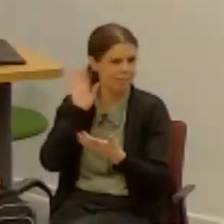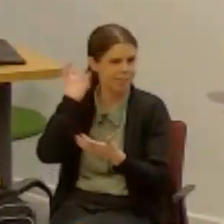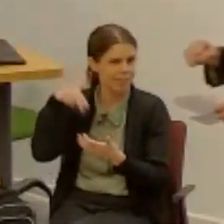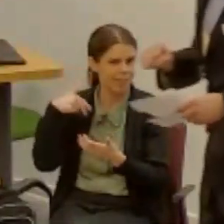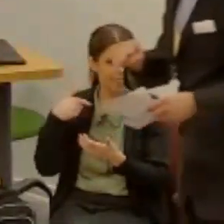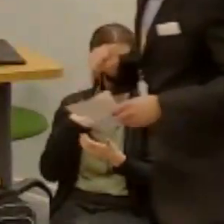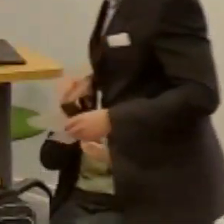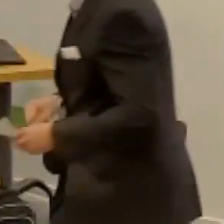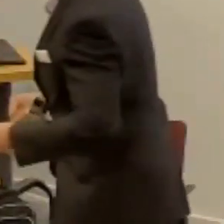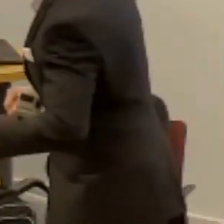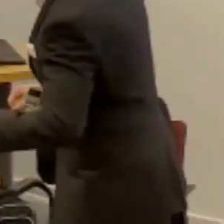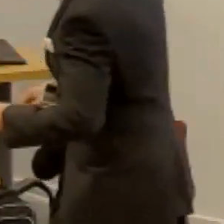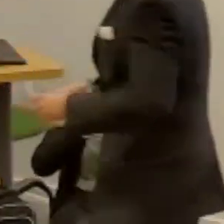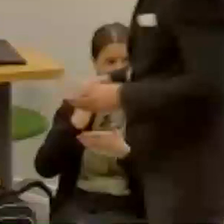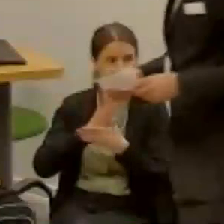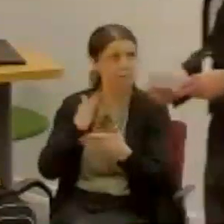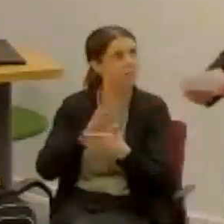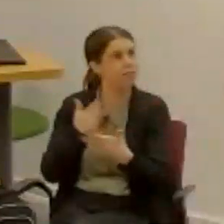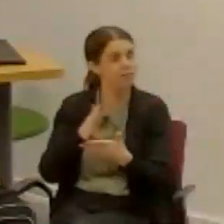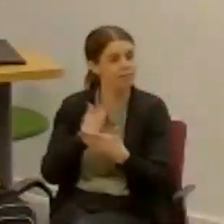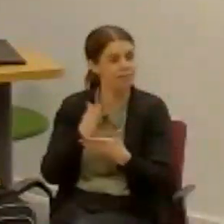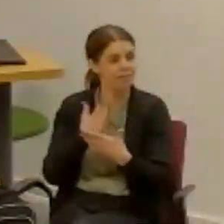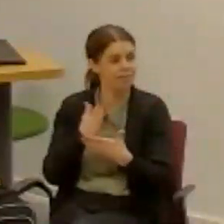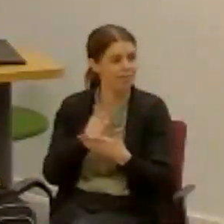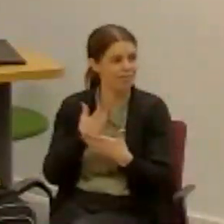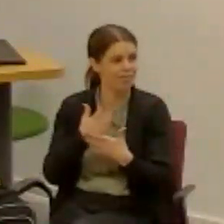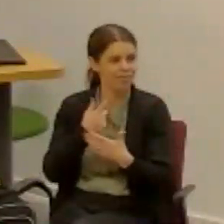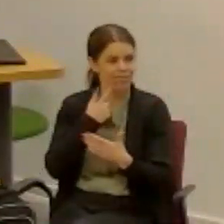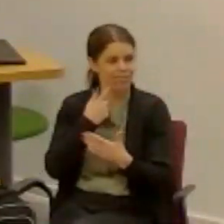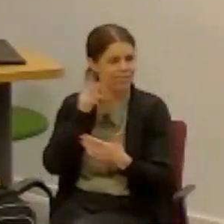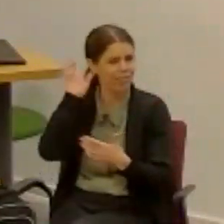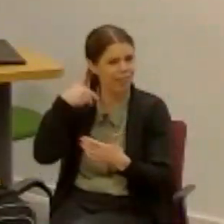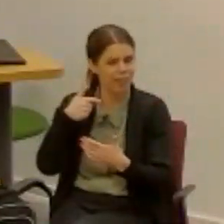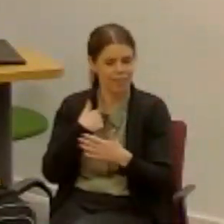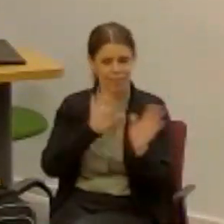Hi, everybody! How are you doing?